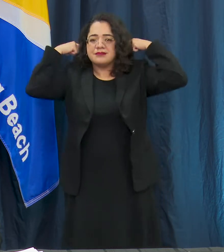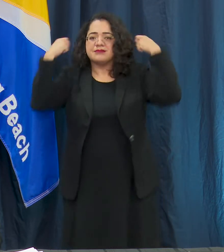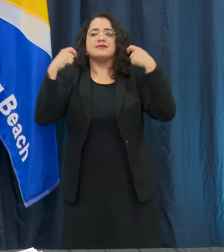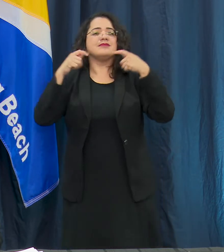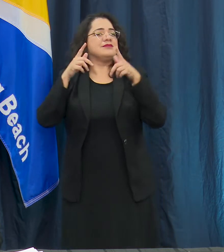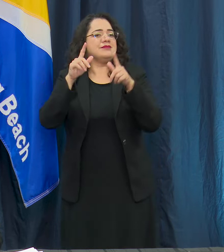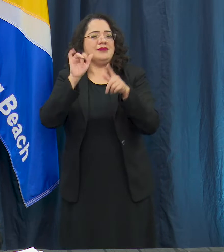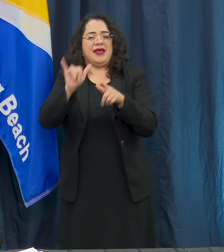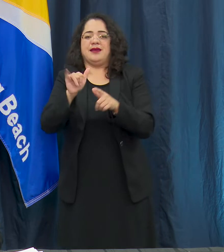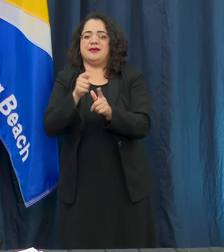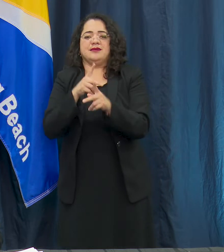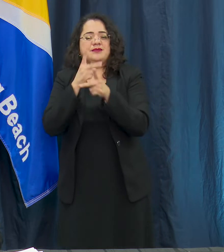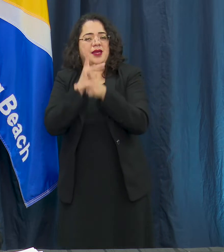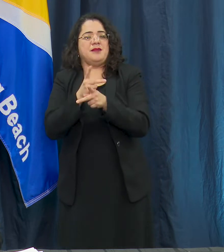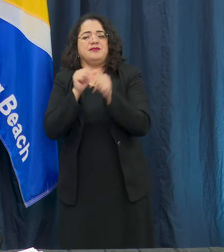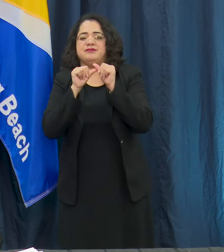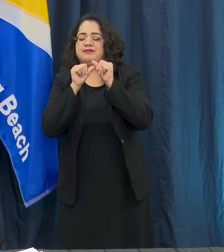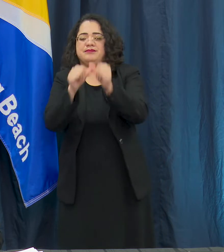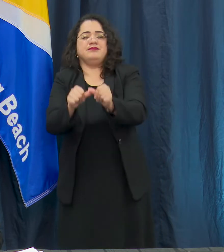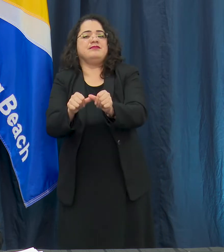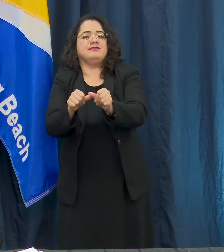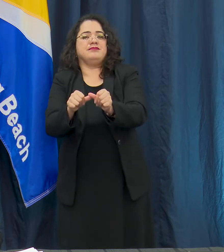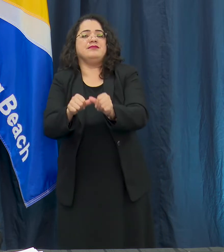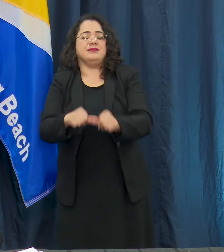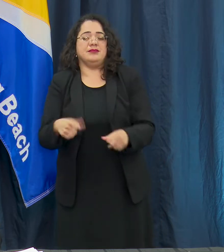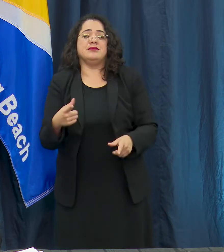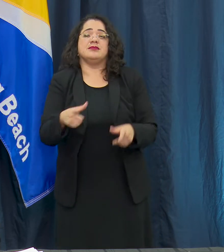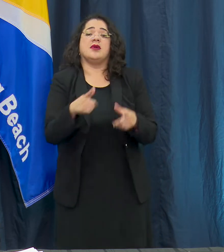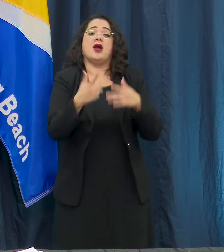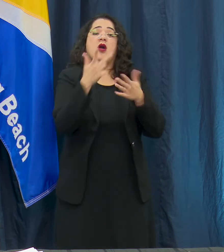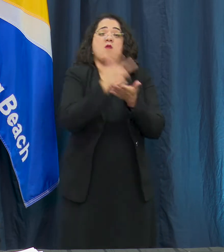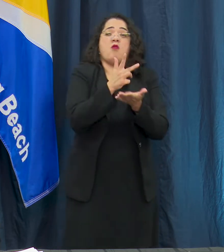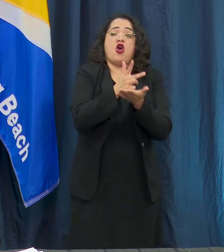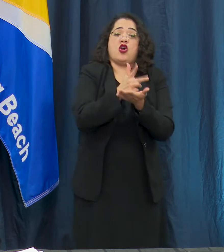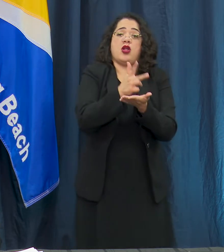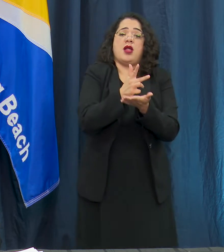these trails are also open but should be used only by the visitors for those